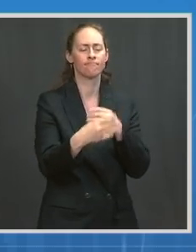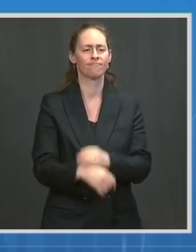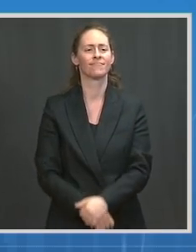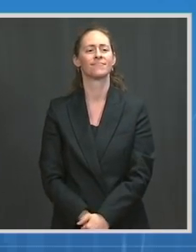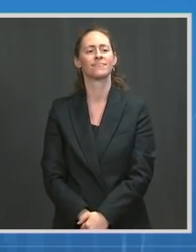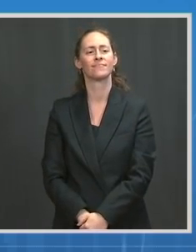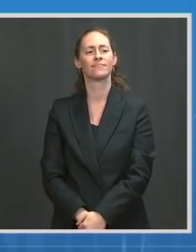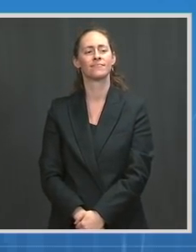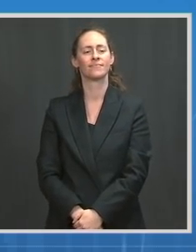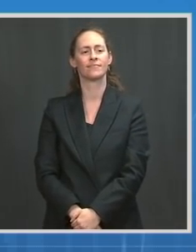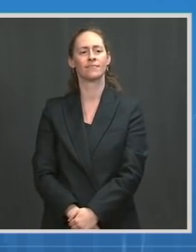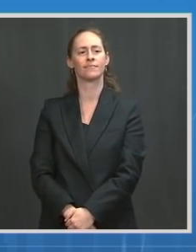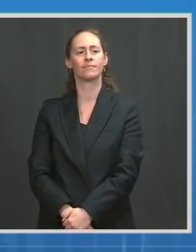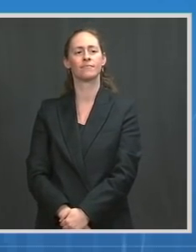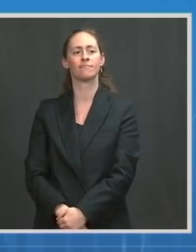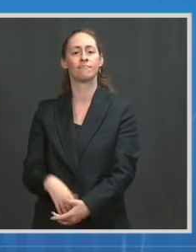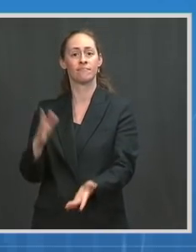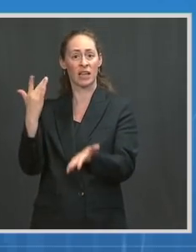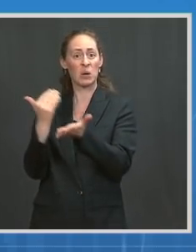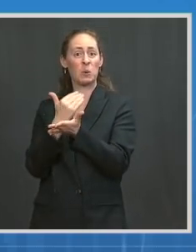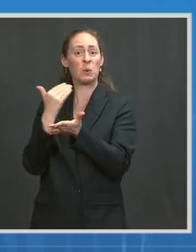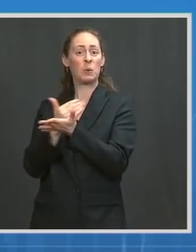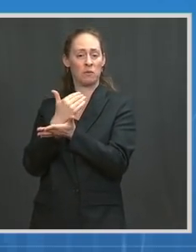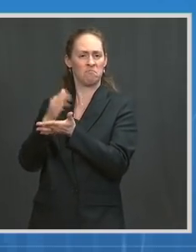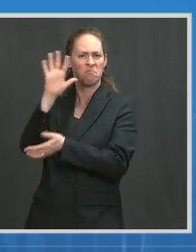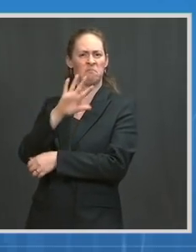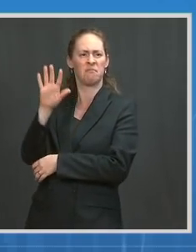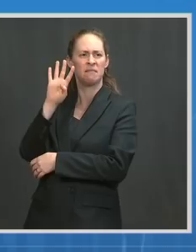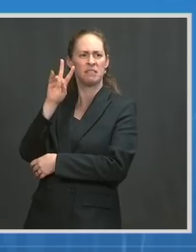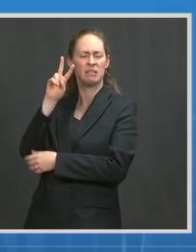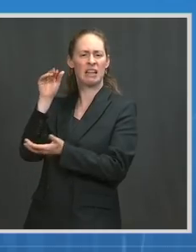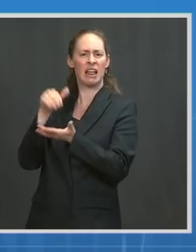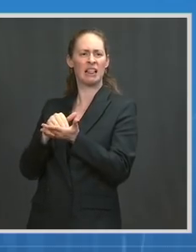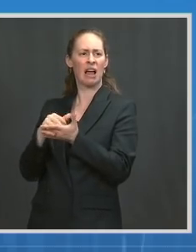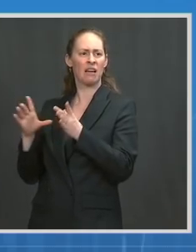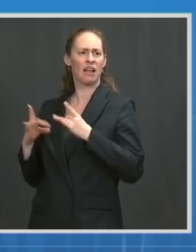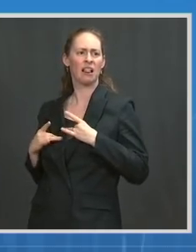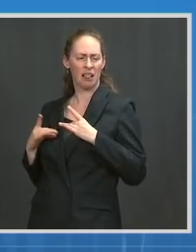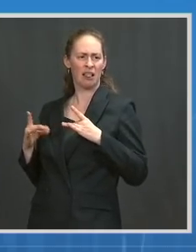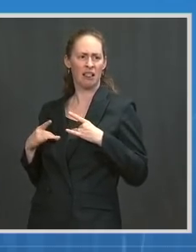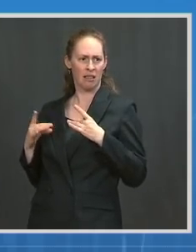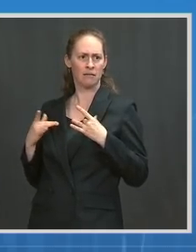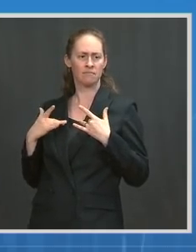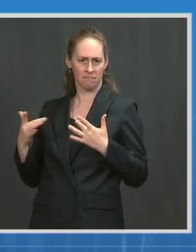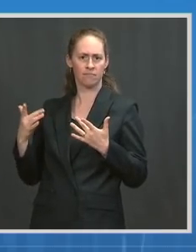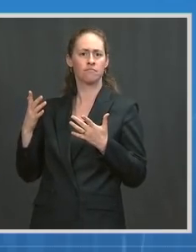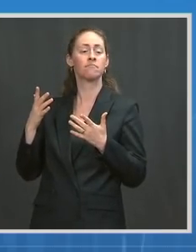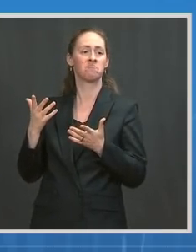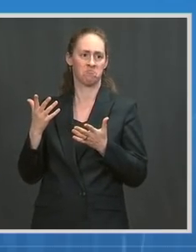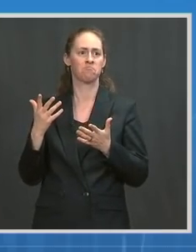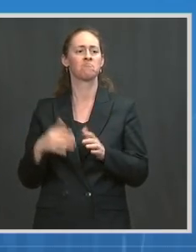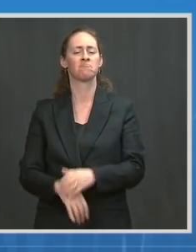Our seven-day average is about 36,800 cases per day. This represents yet another decrease from --